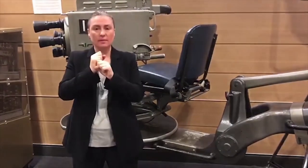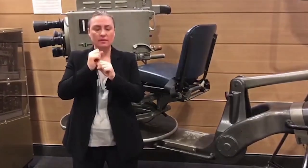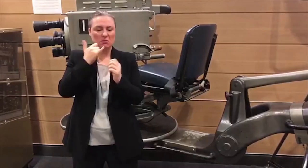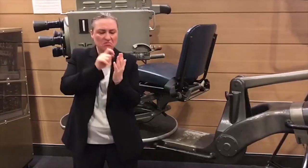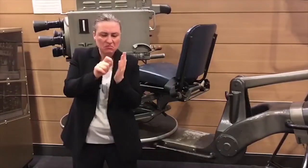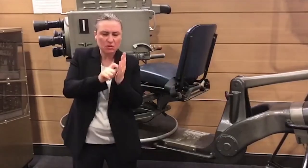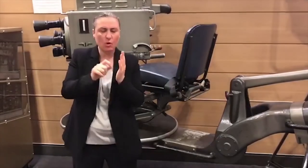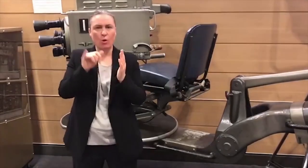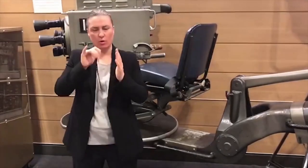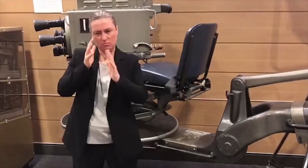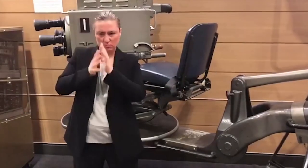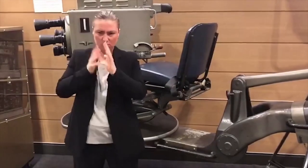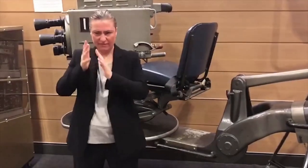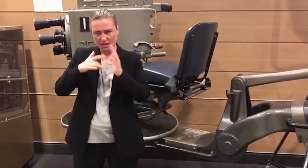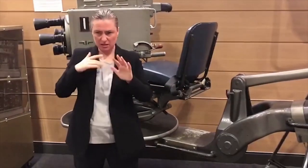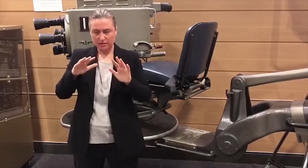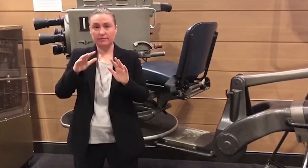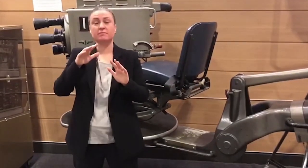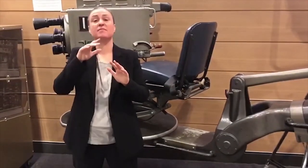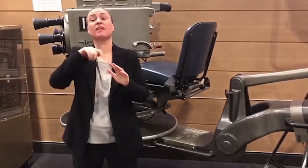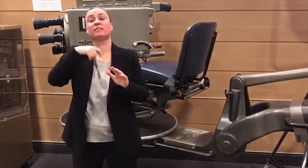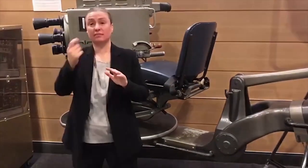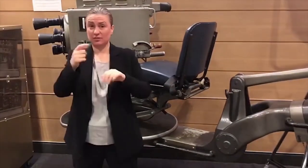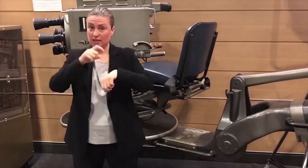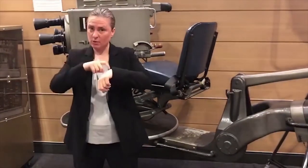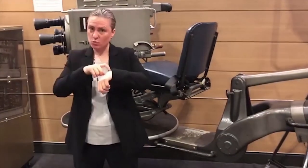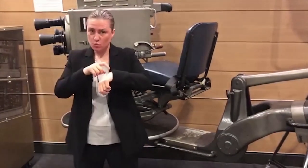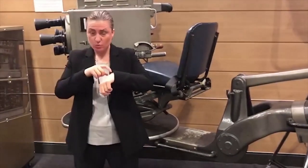We work from themes to prepare a draft of the news, but the next consideration is time.